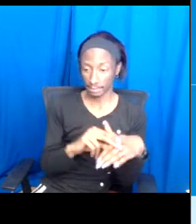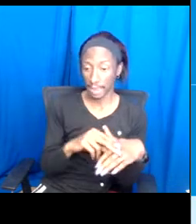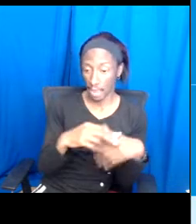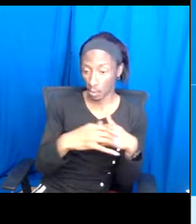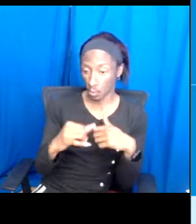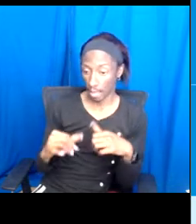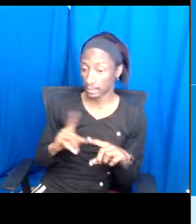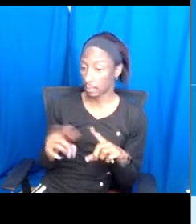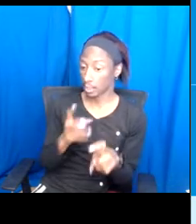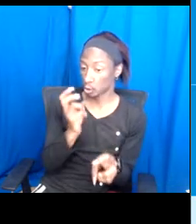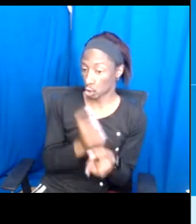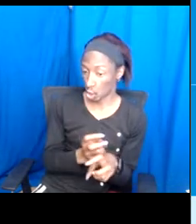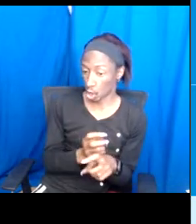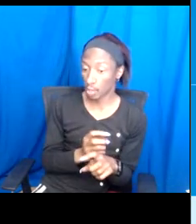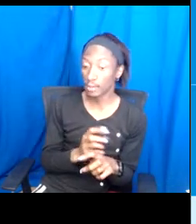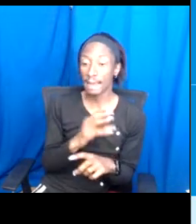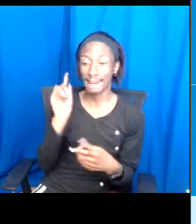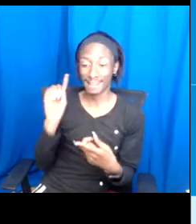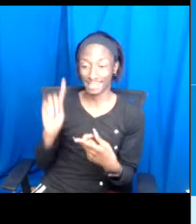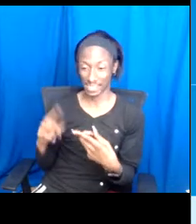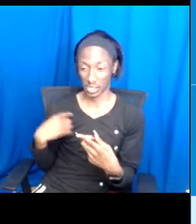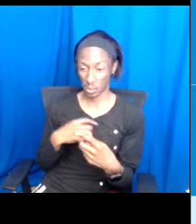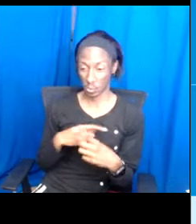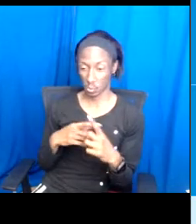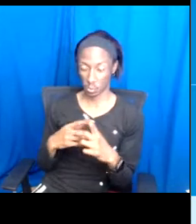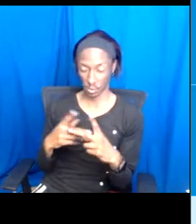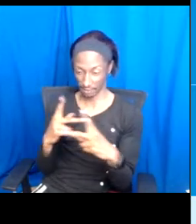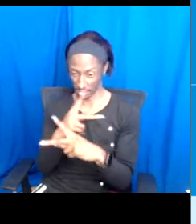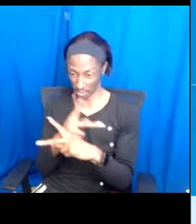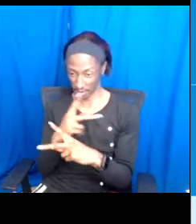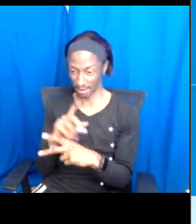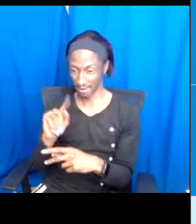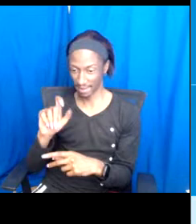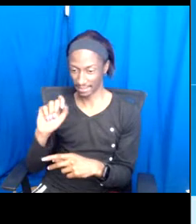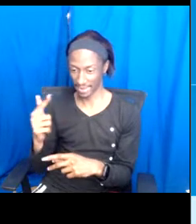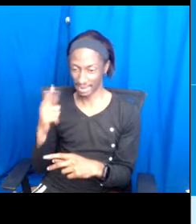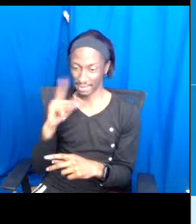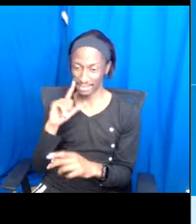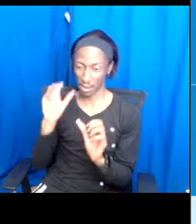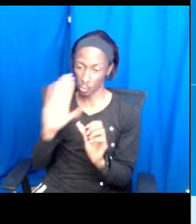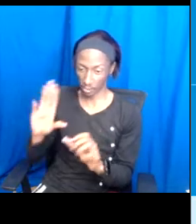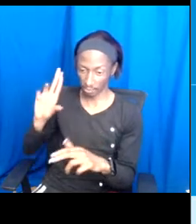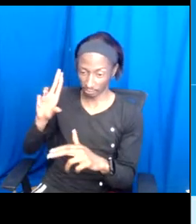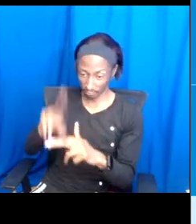And until we discover a tag that we can get to stay on an animal for a long time and not harm them,